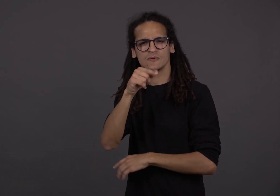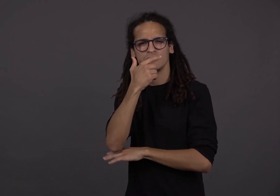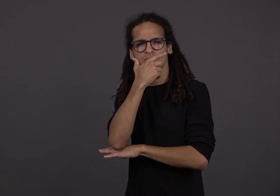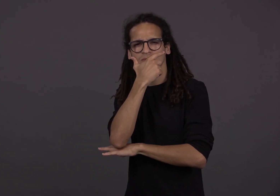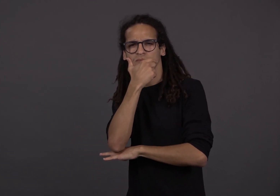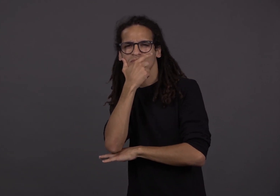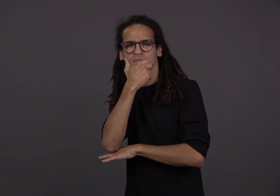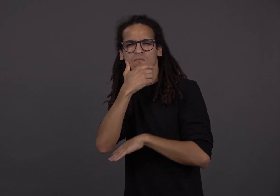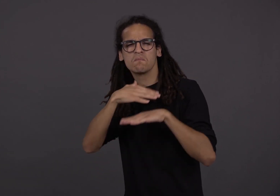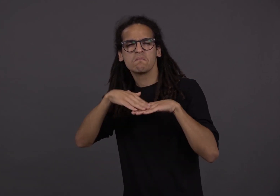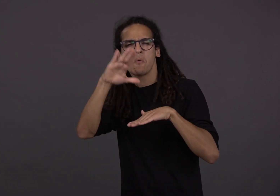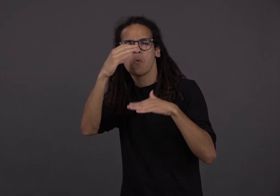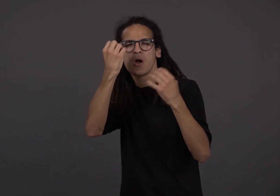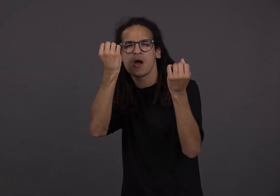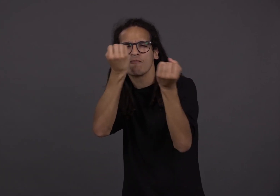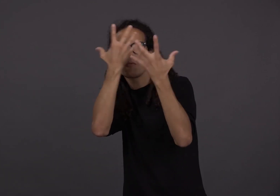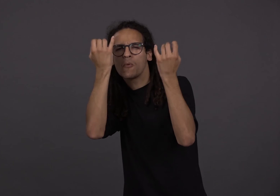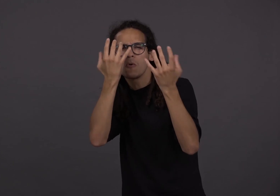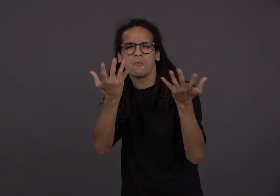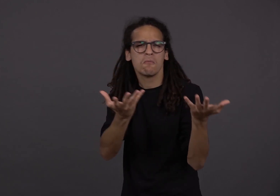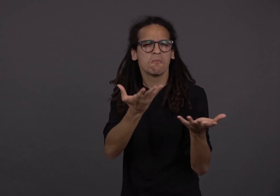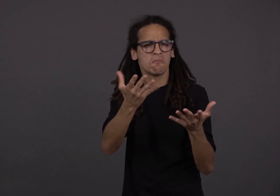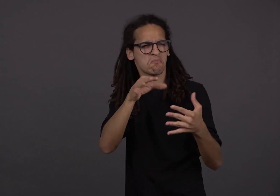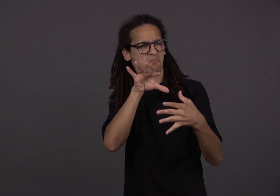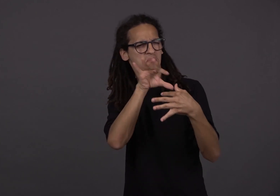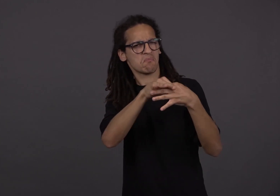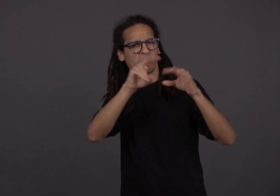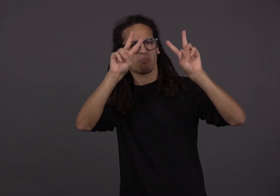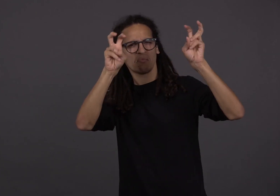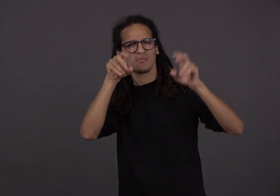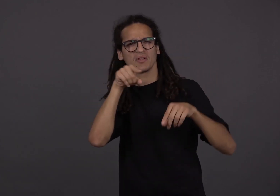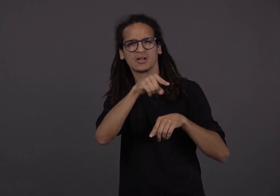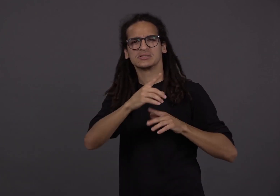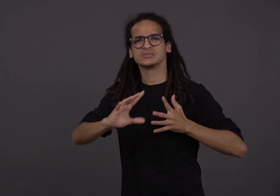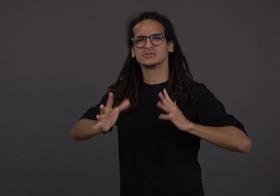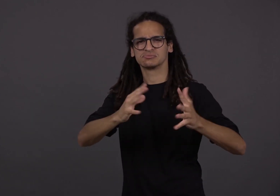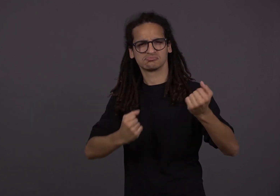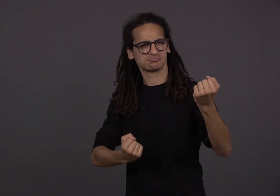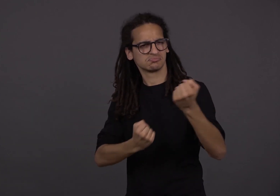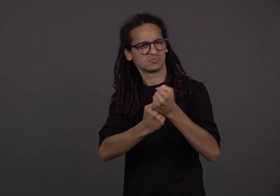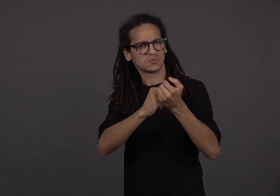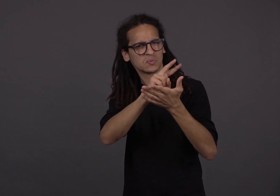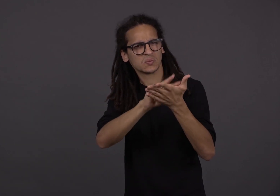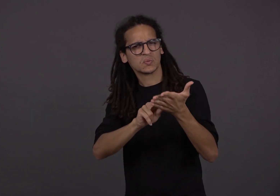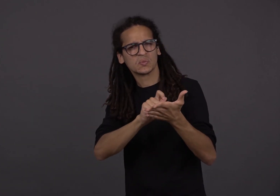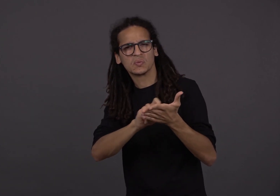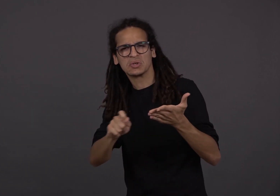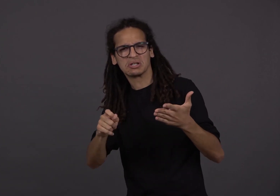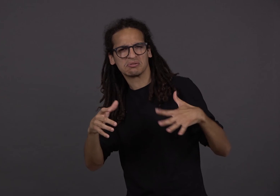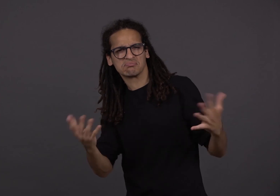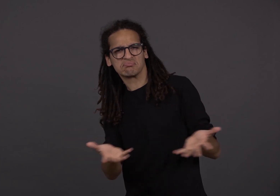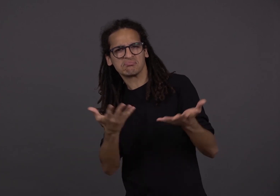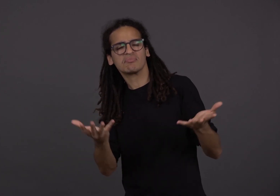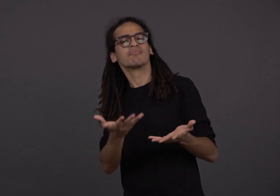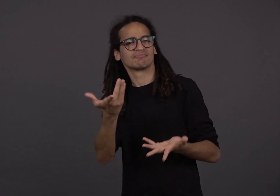For more information about the Sign On For Literacy competition visit